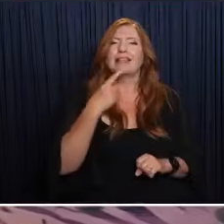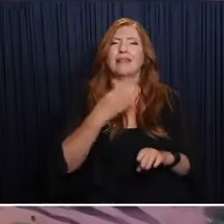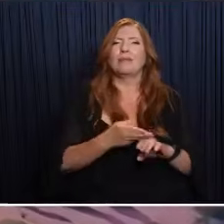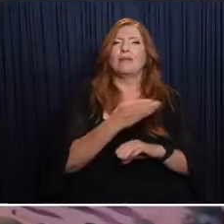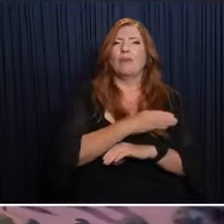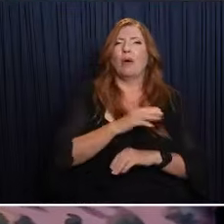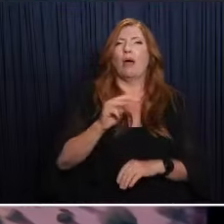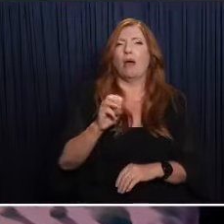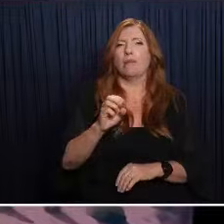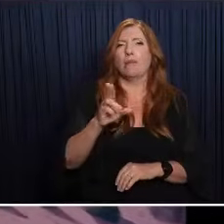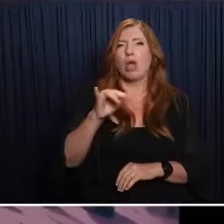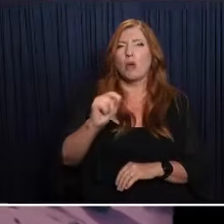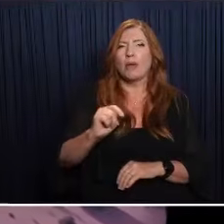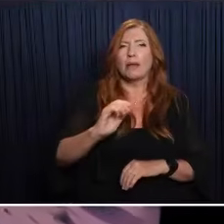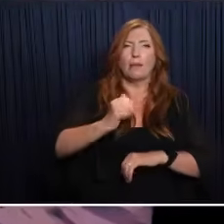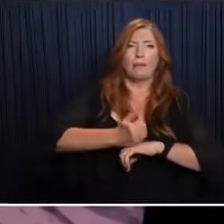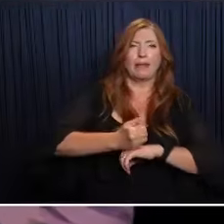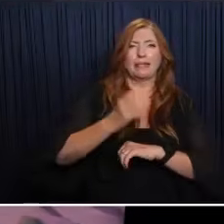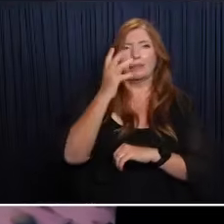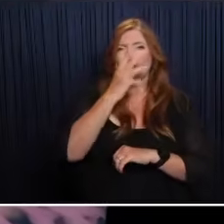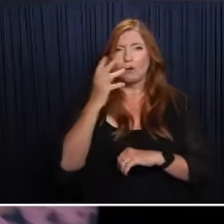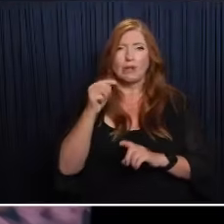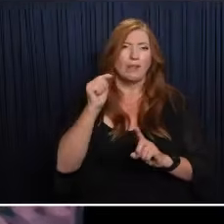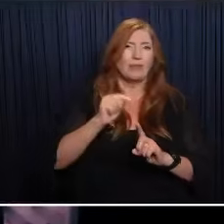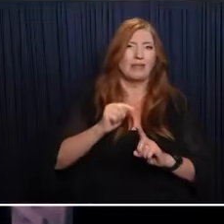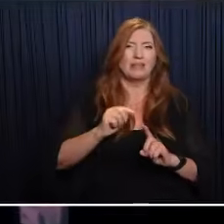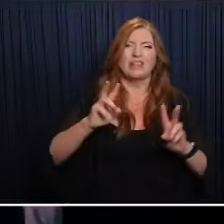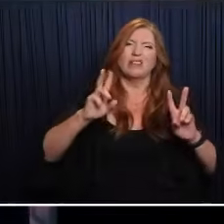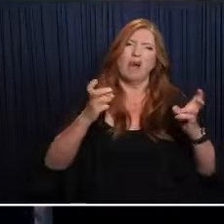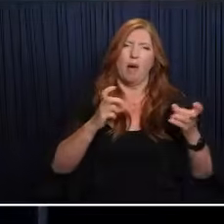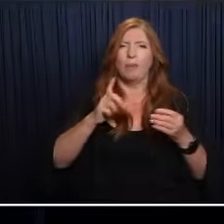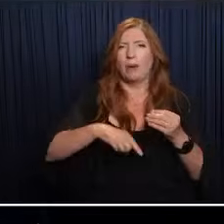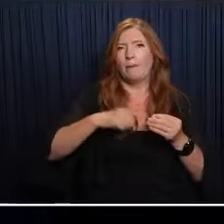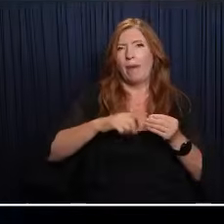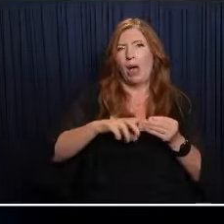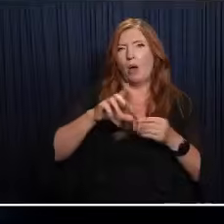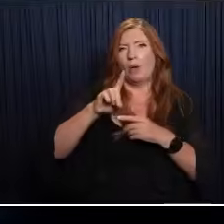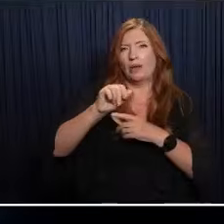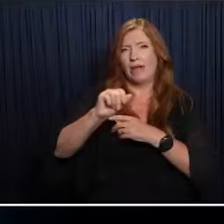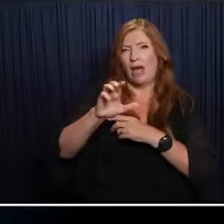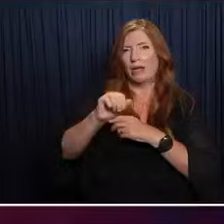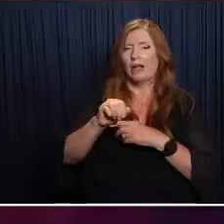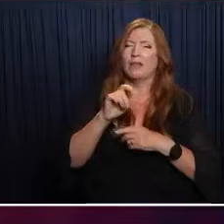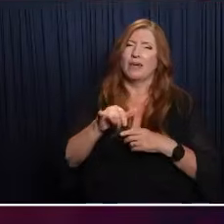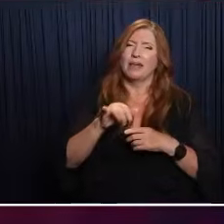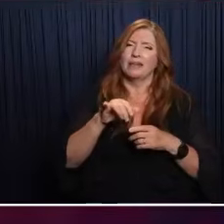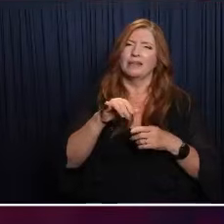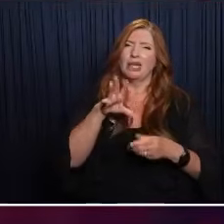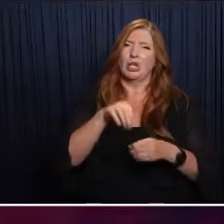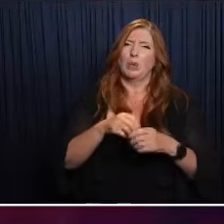SECURE. MR. TROBOUGH, 30 SECONDS FOR YOU.